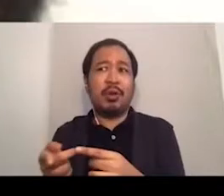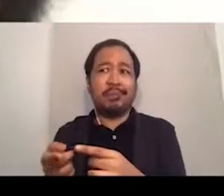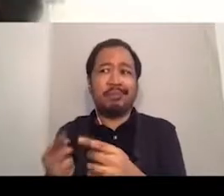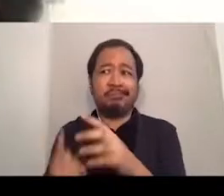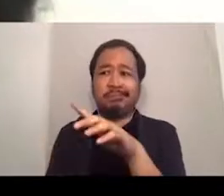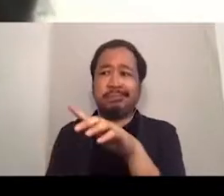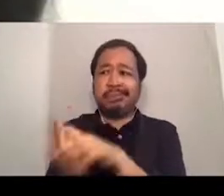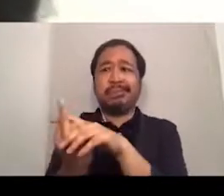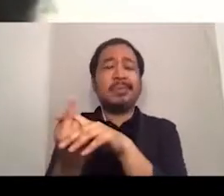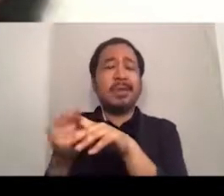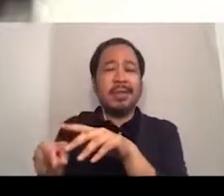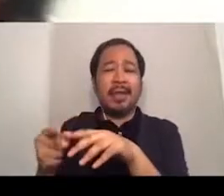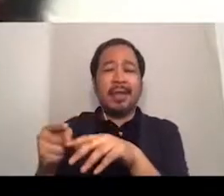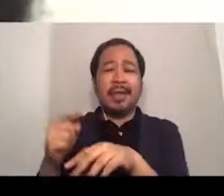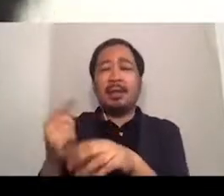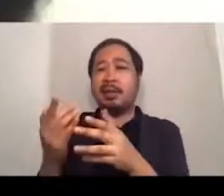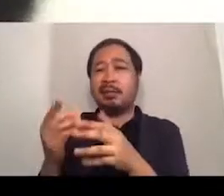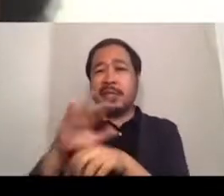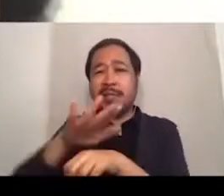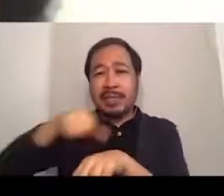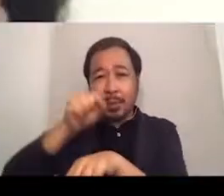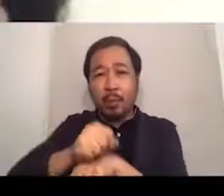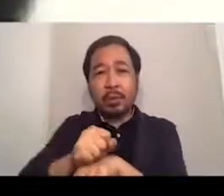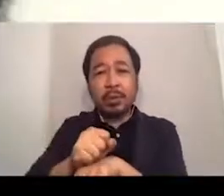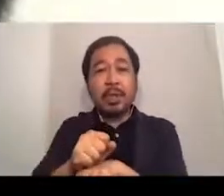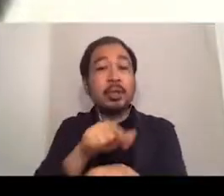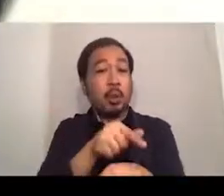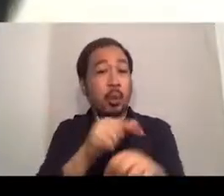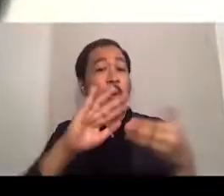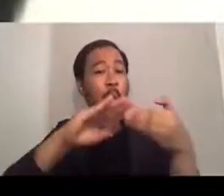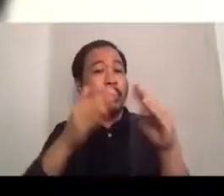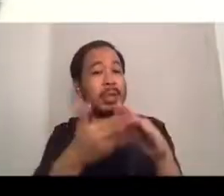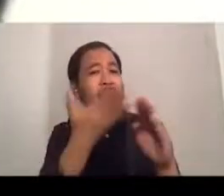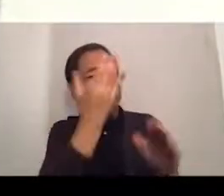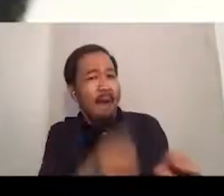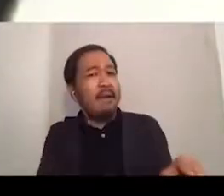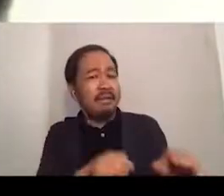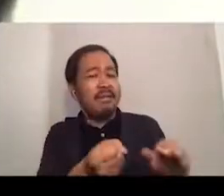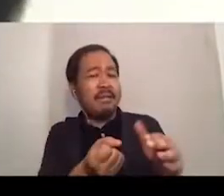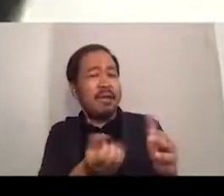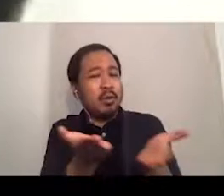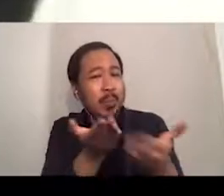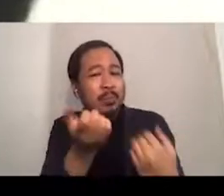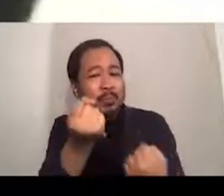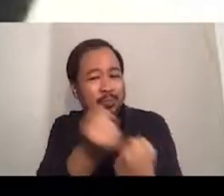and they were all subjected to review by government authorities at the patient level exemption.